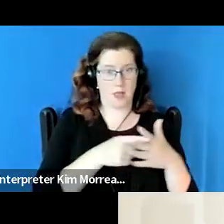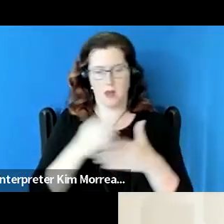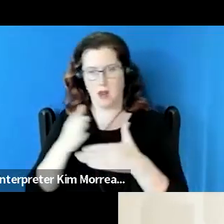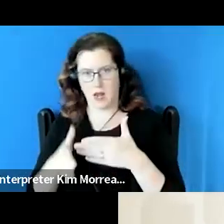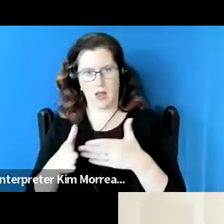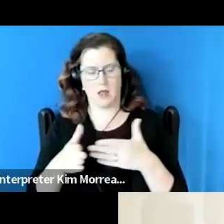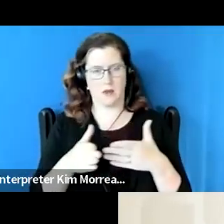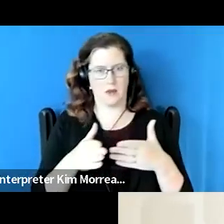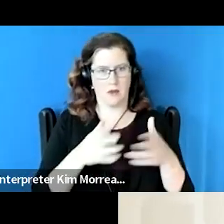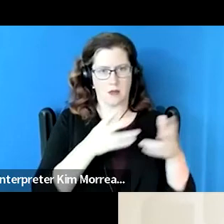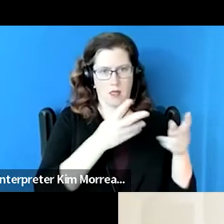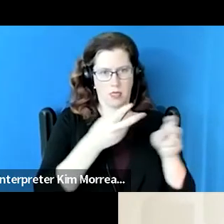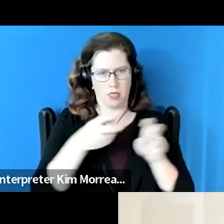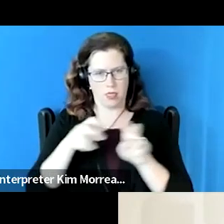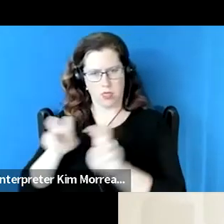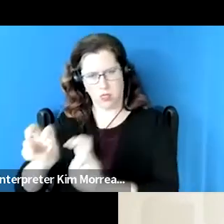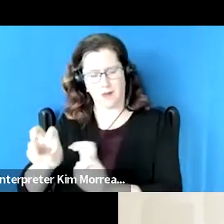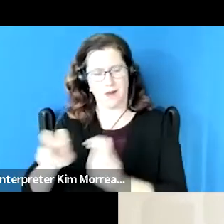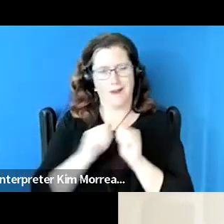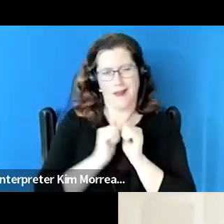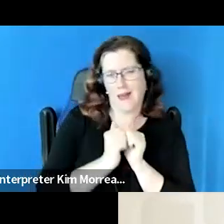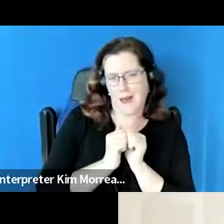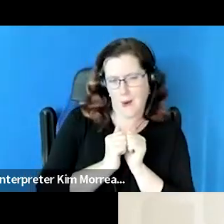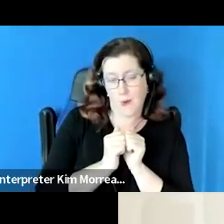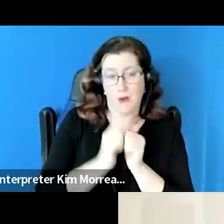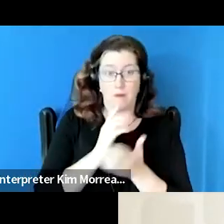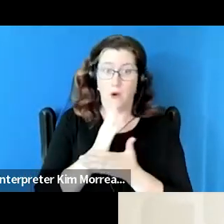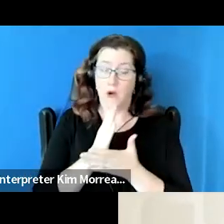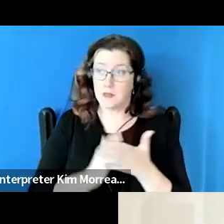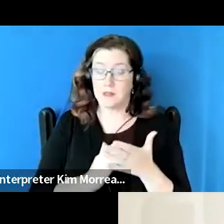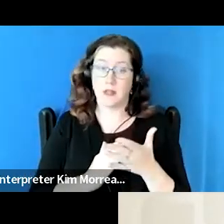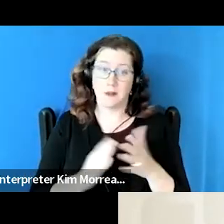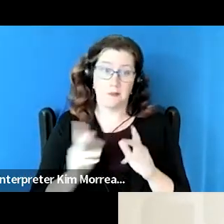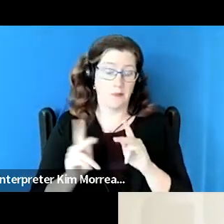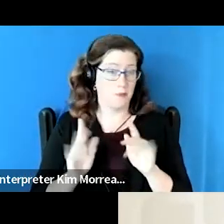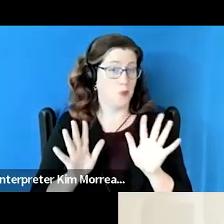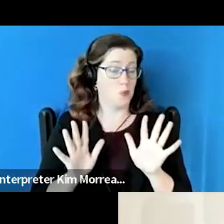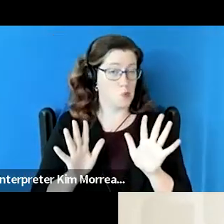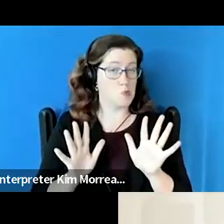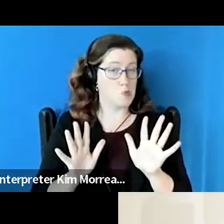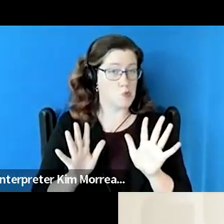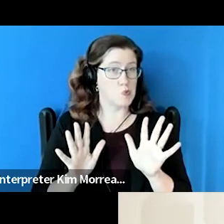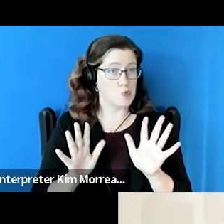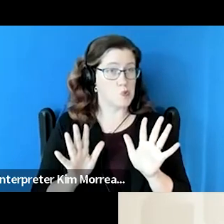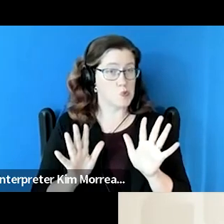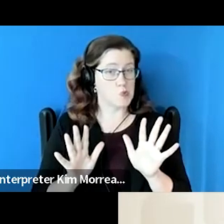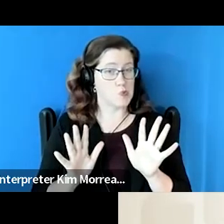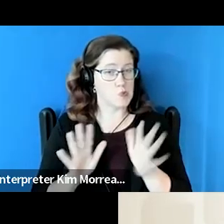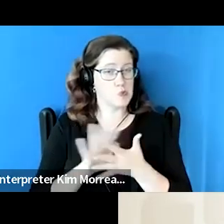when do you transition to the work and some people that is a very gray area, right.